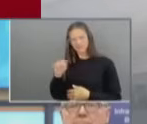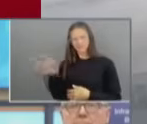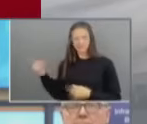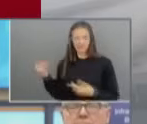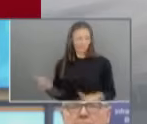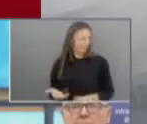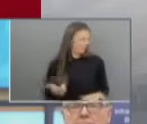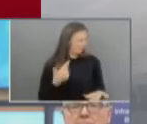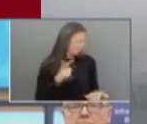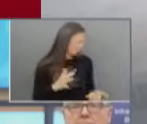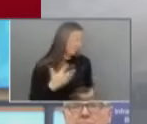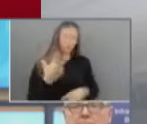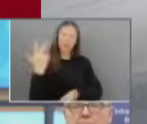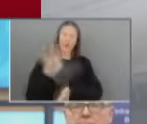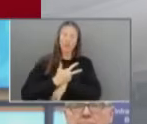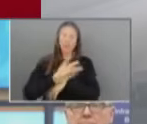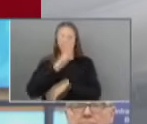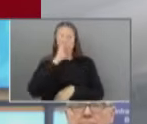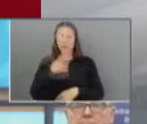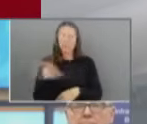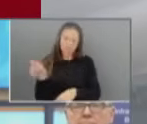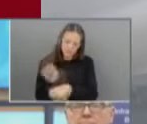I’M GOING TO TURN IT OVER TO ERIC GIBSON.